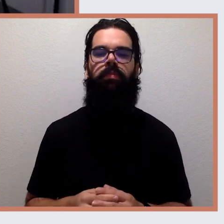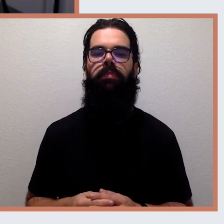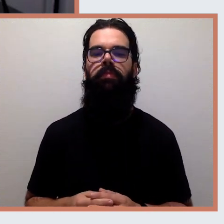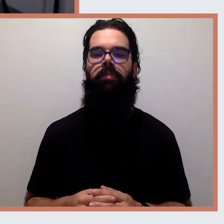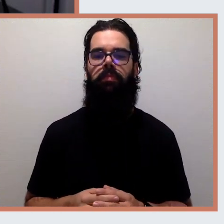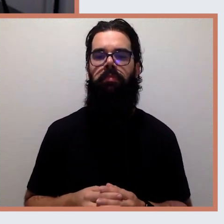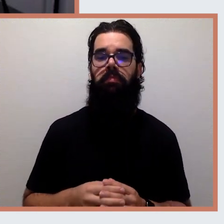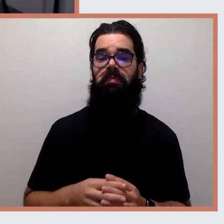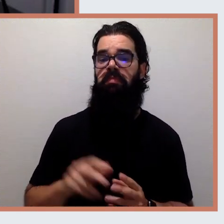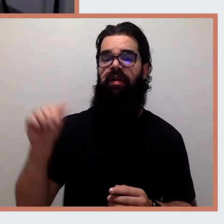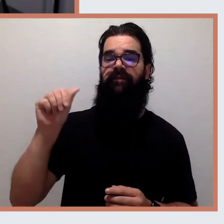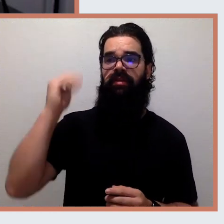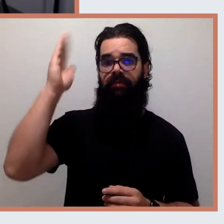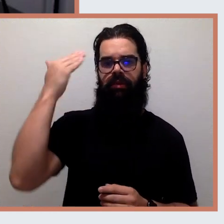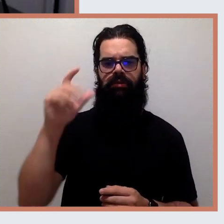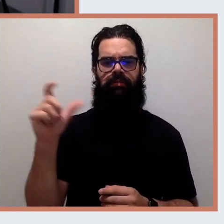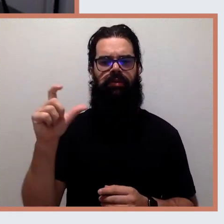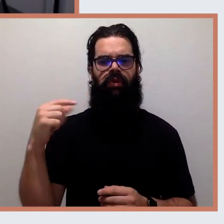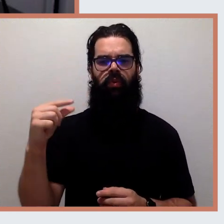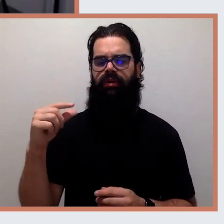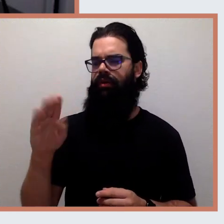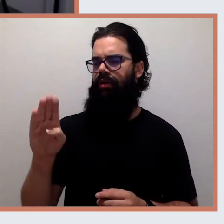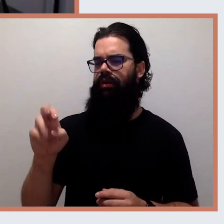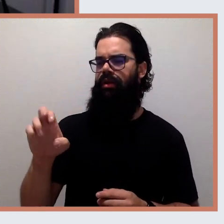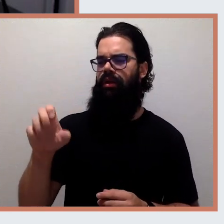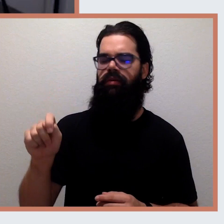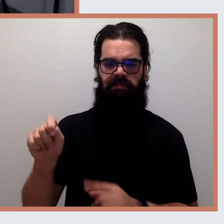I personally have a project